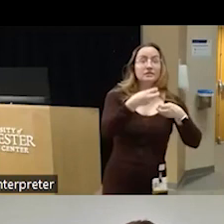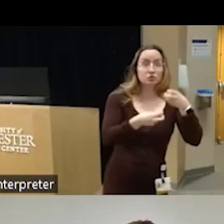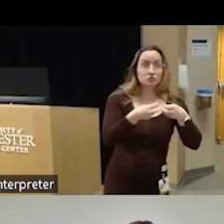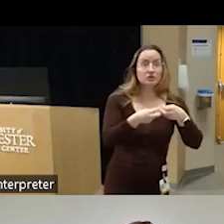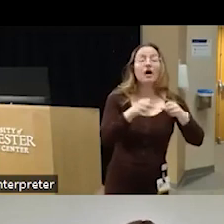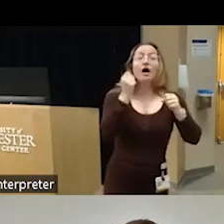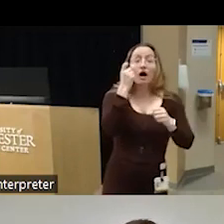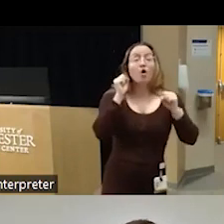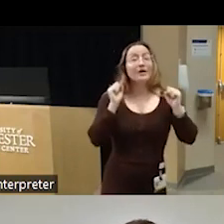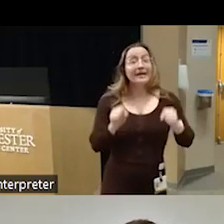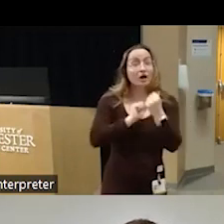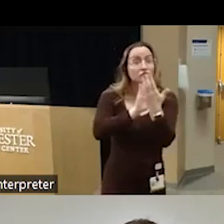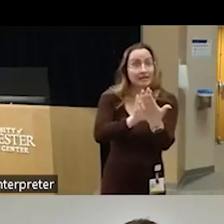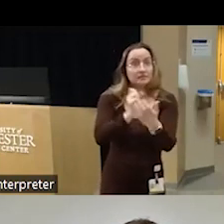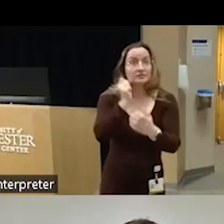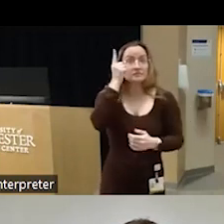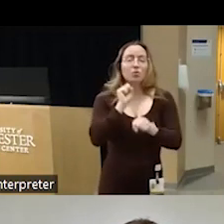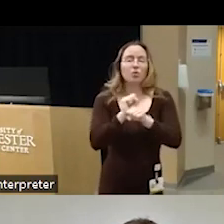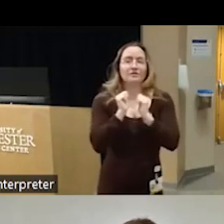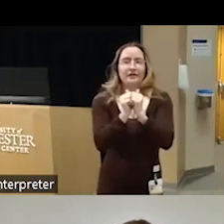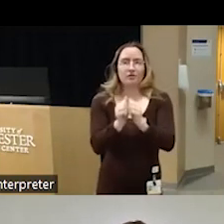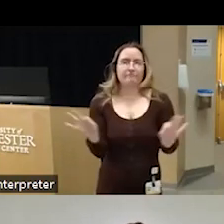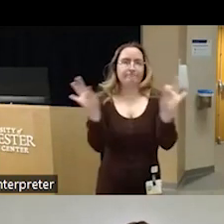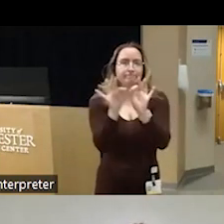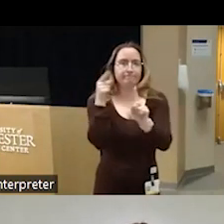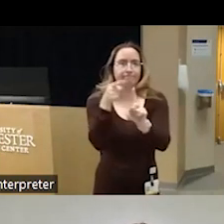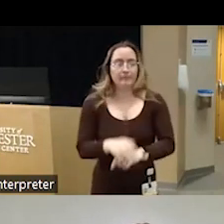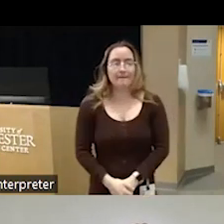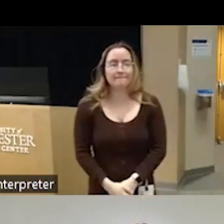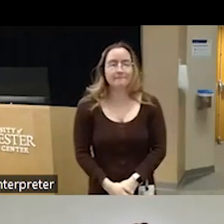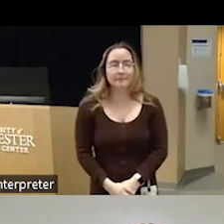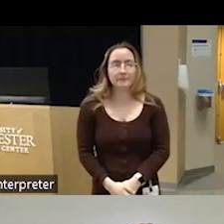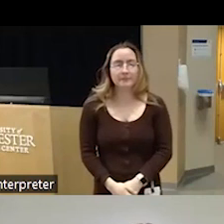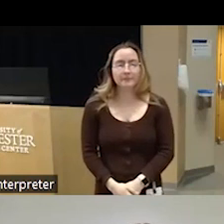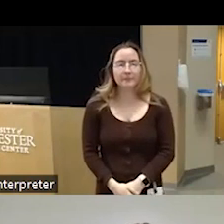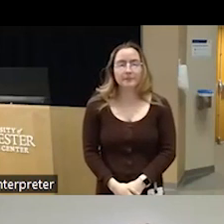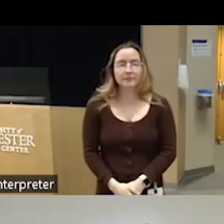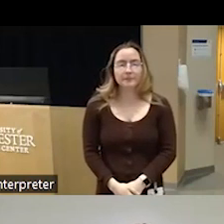We just have to do it together. And to highlight what people with severe mental illness deal